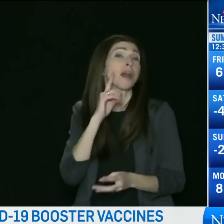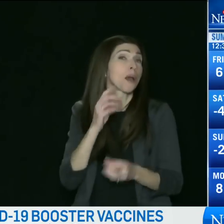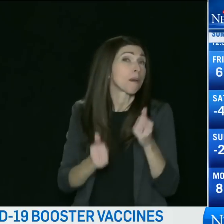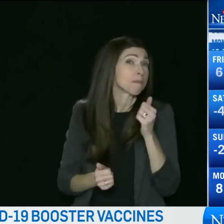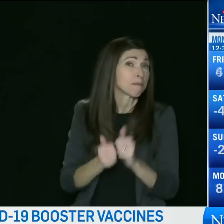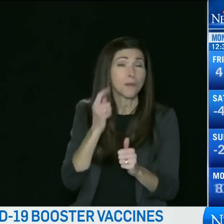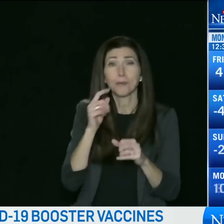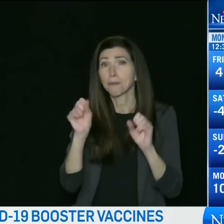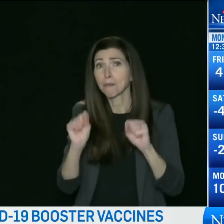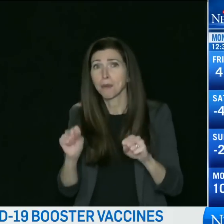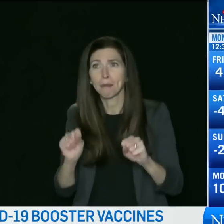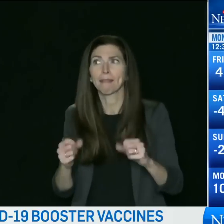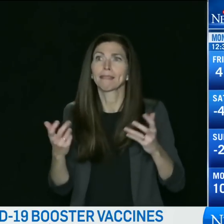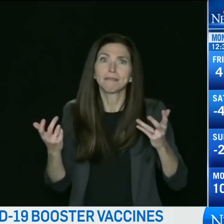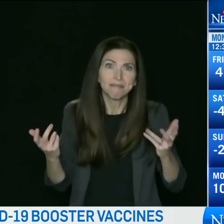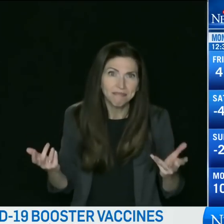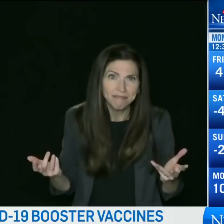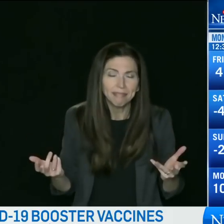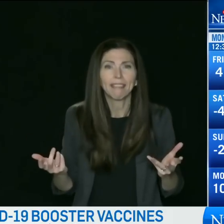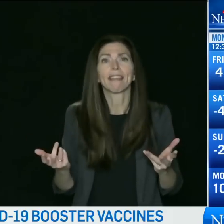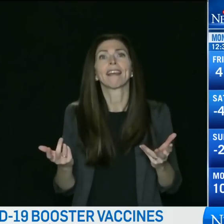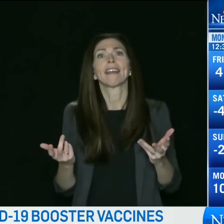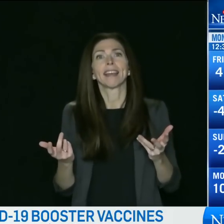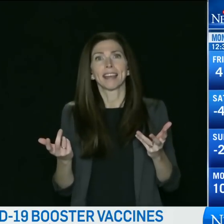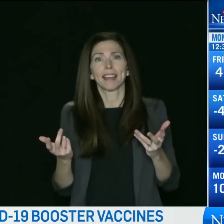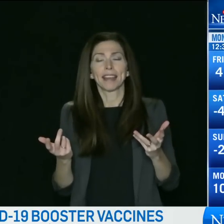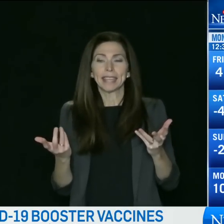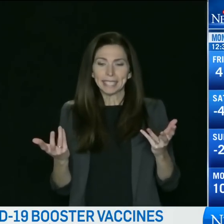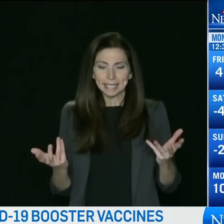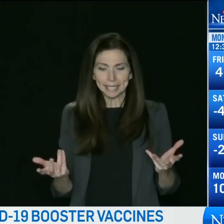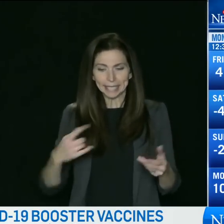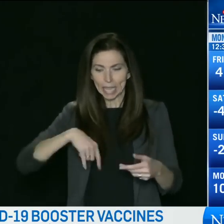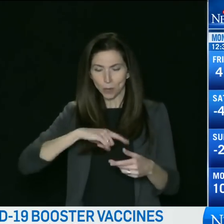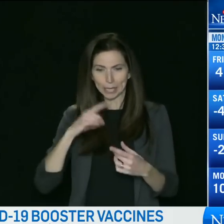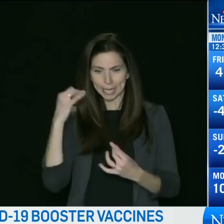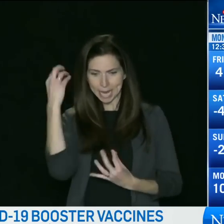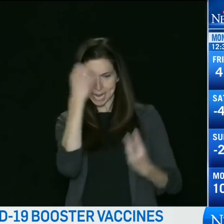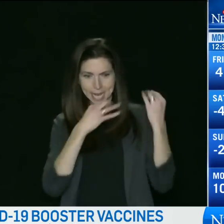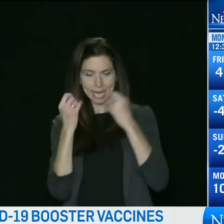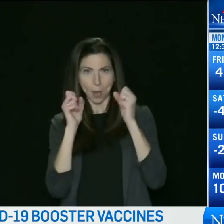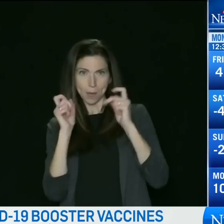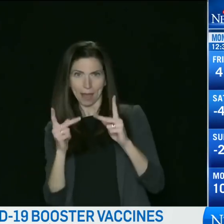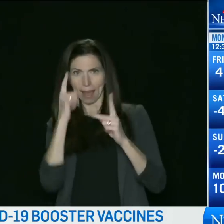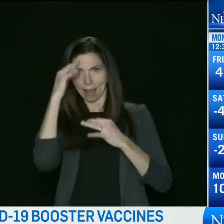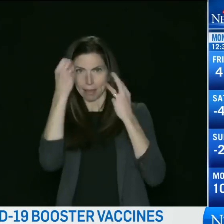WITH MASSIVE COLLABORATION AND AS TIMELY AS THEY POSSIBLY CAN,